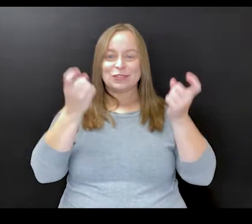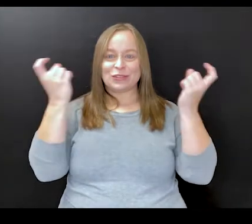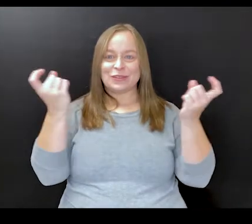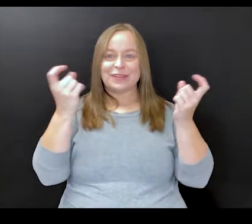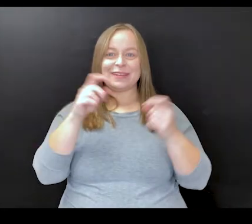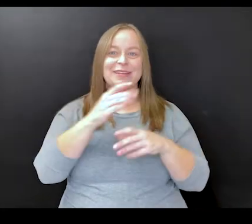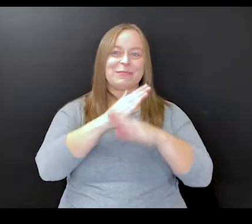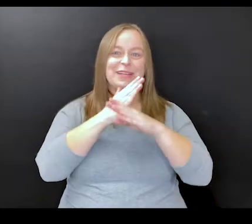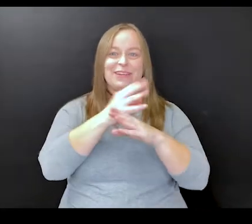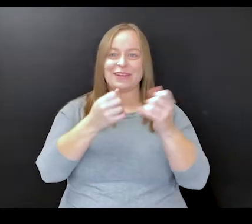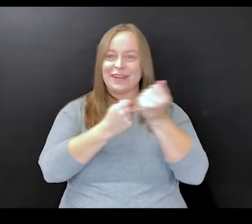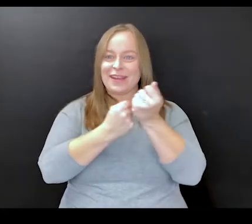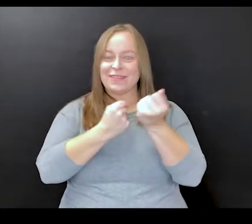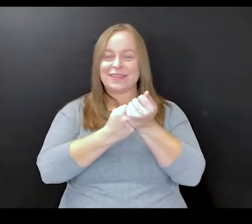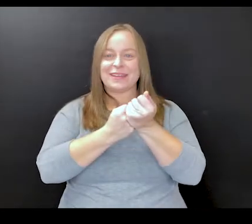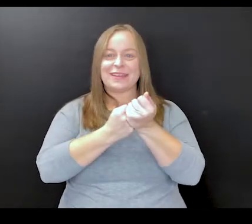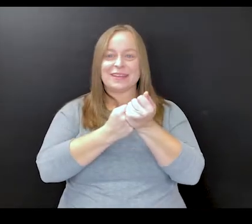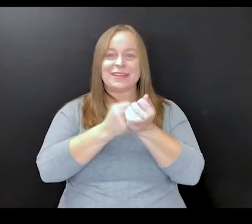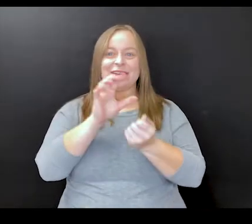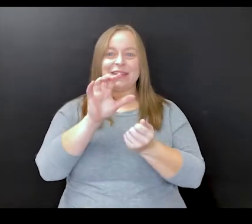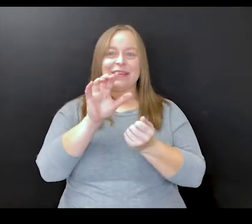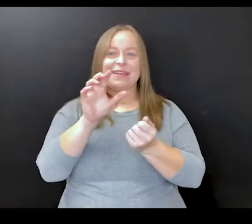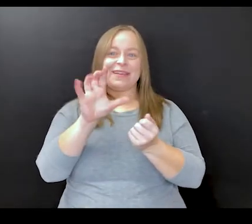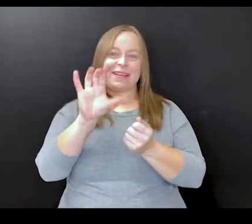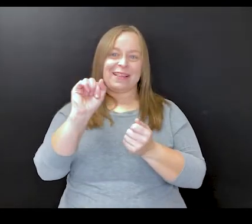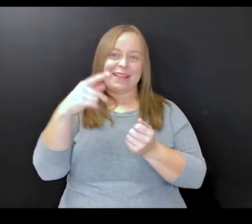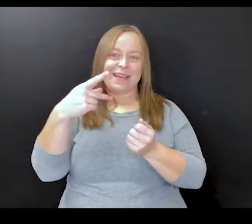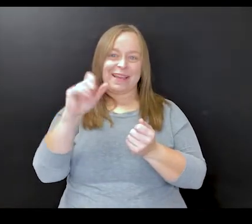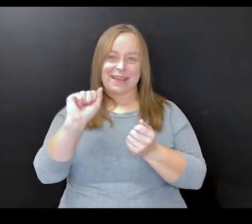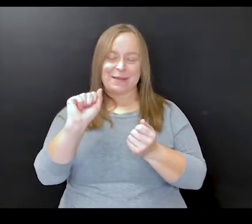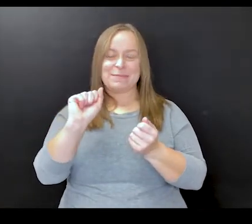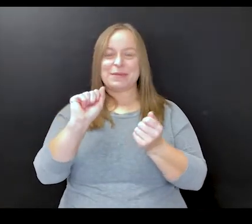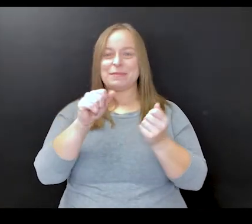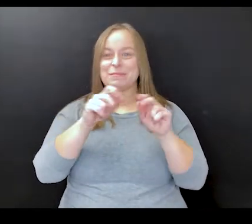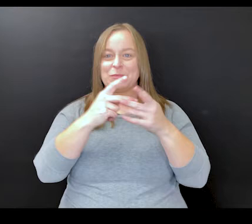as the protection and advocacy and client assistance program for New York state.